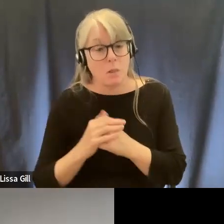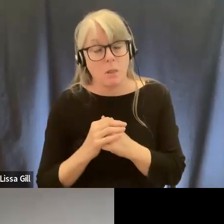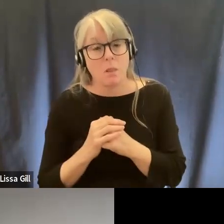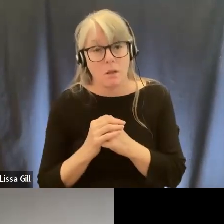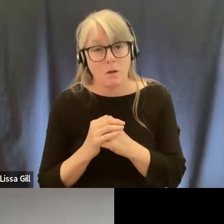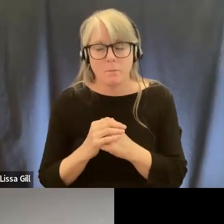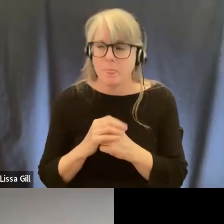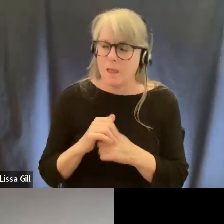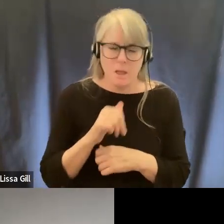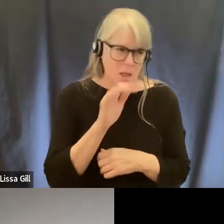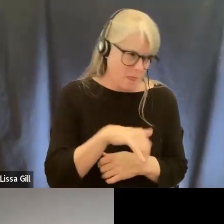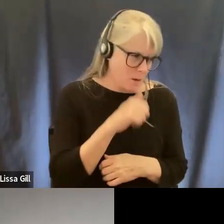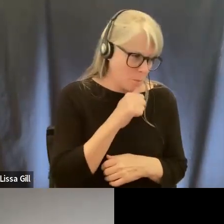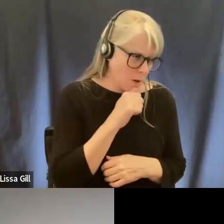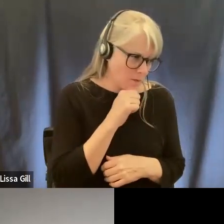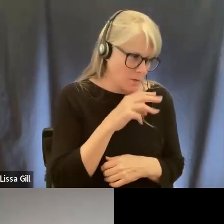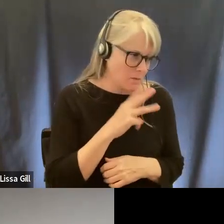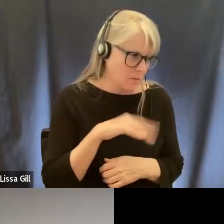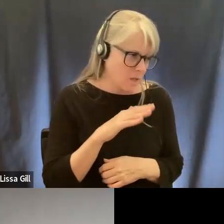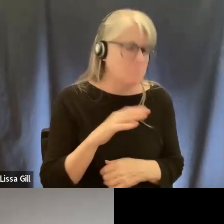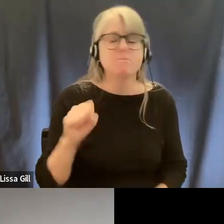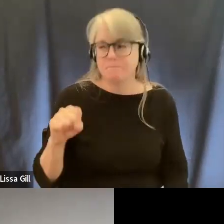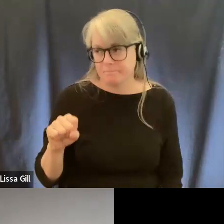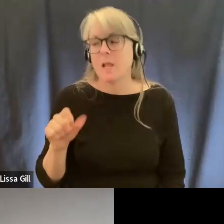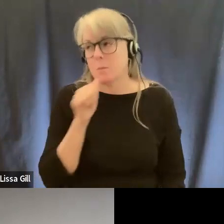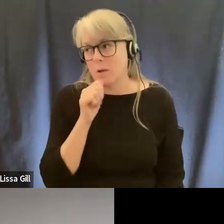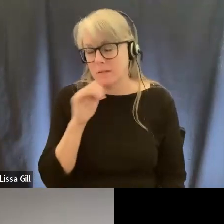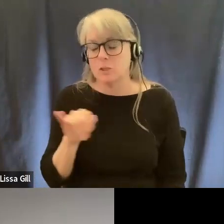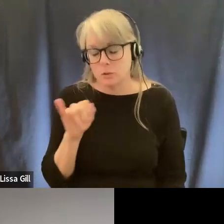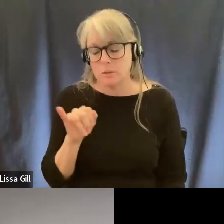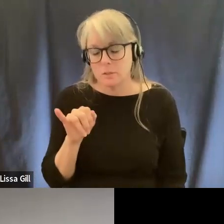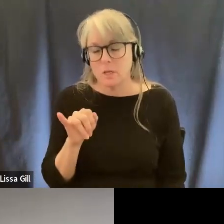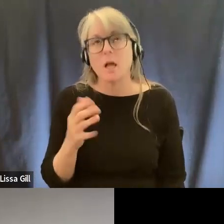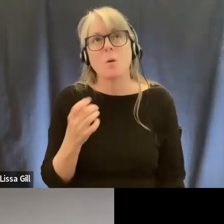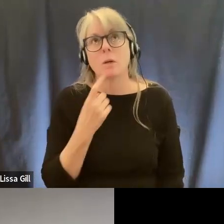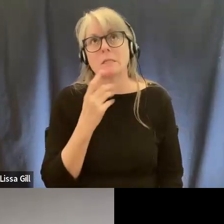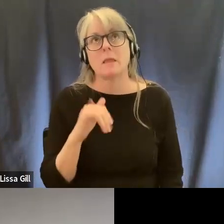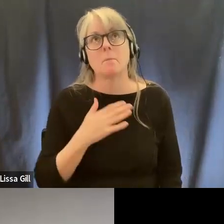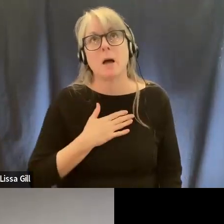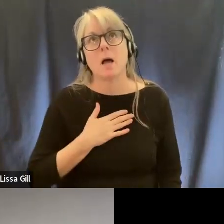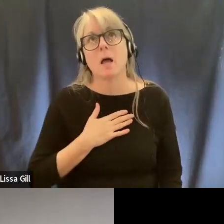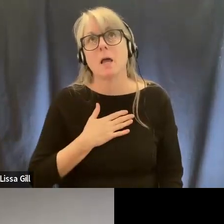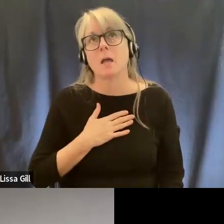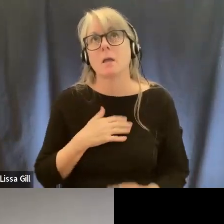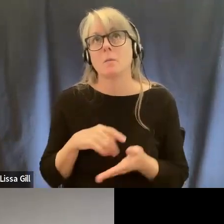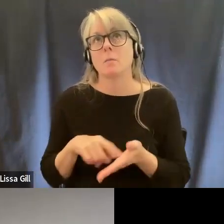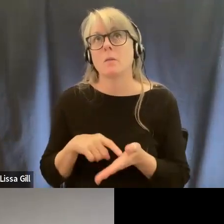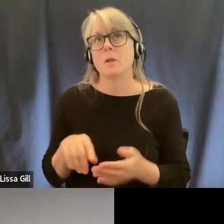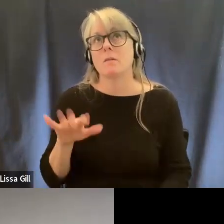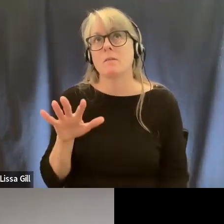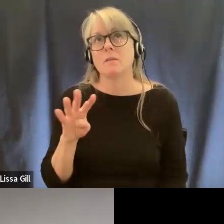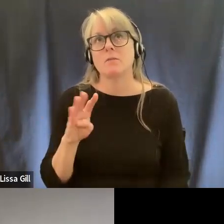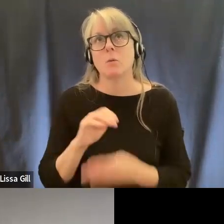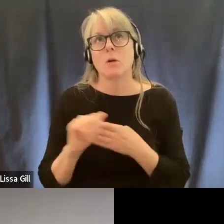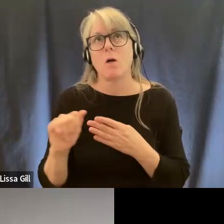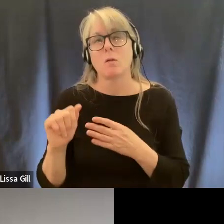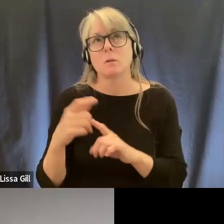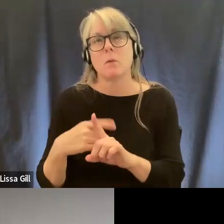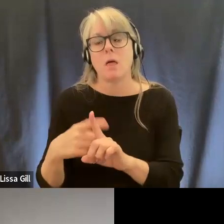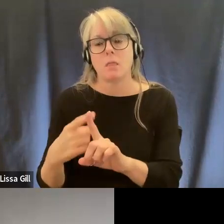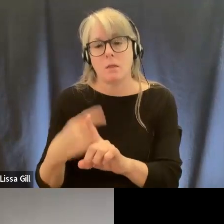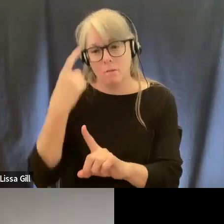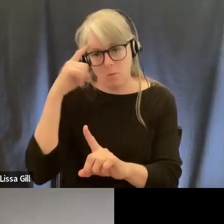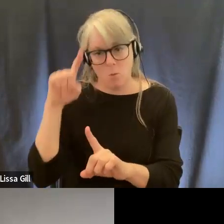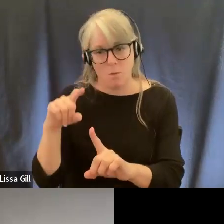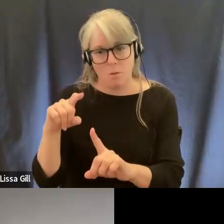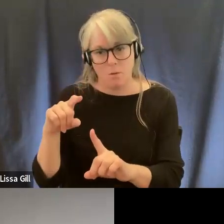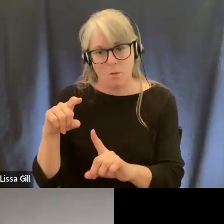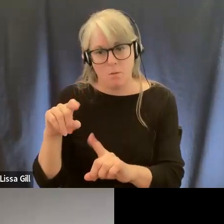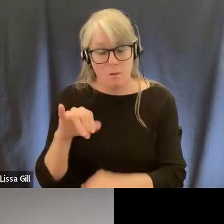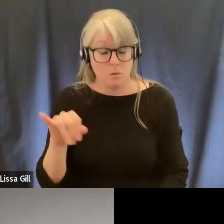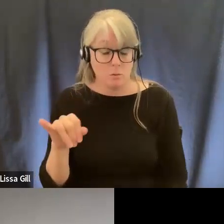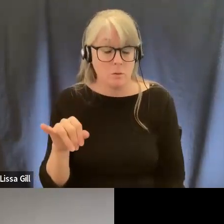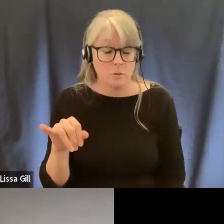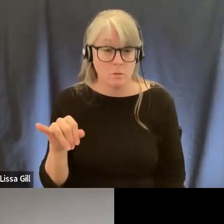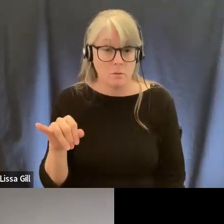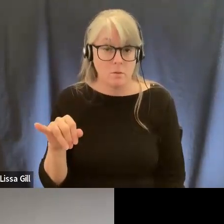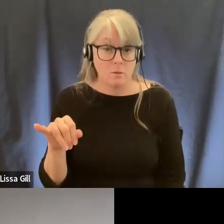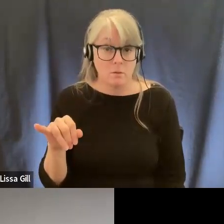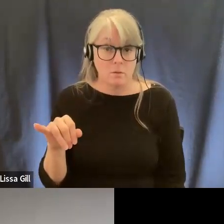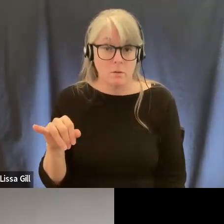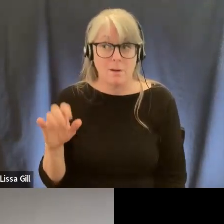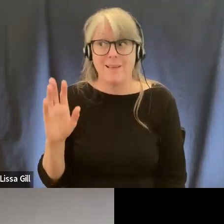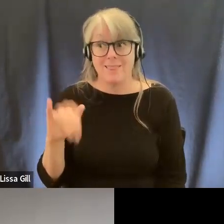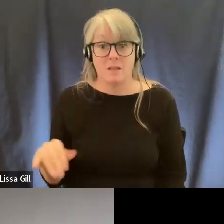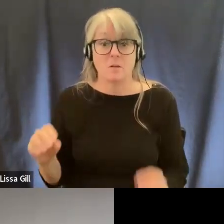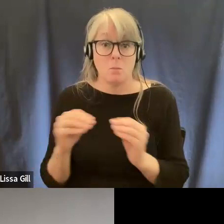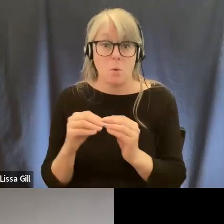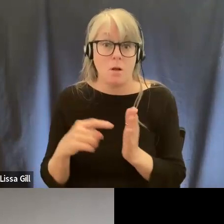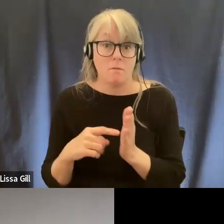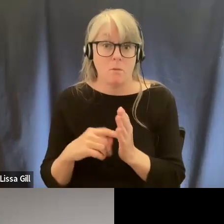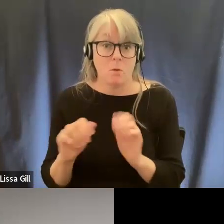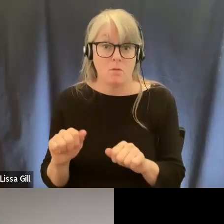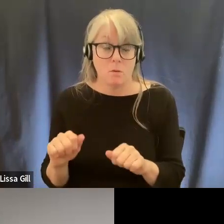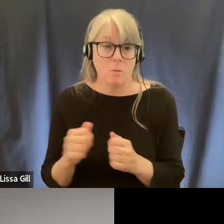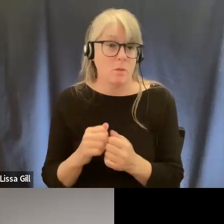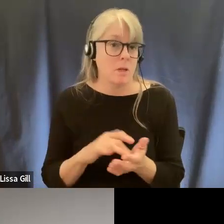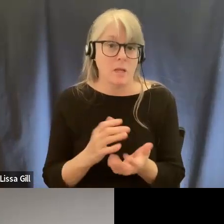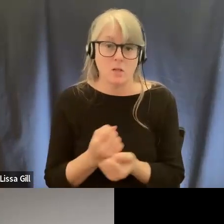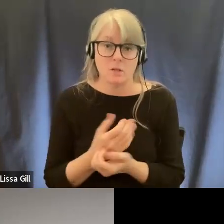It is private flood insurance and I want to say that my payment is $54 a month. For the premium, which I find very much more affordable with my medications and everything having.